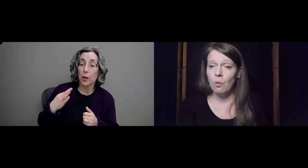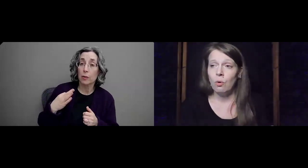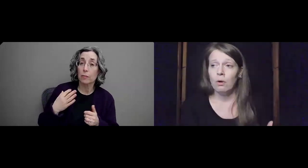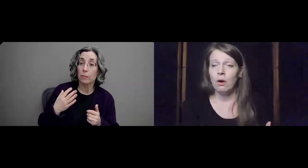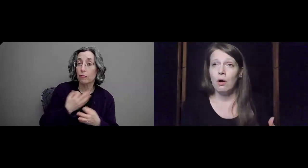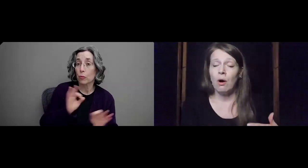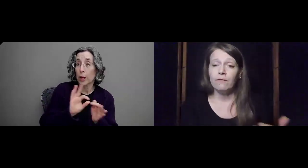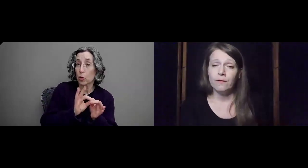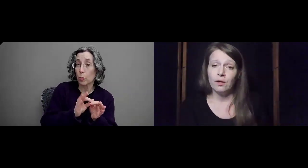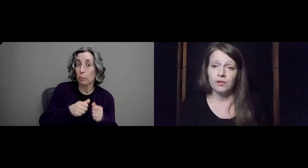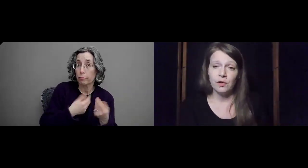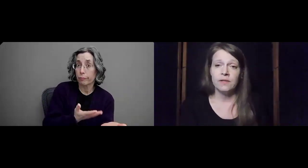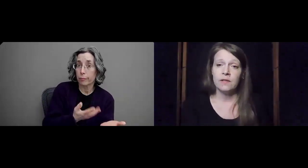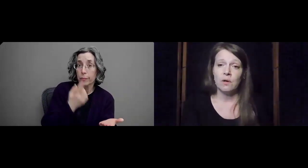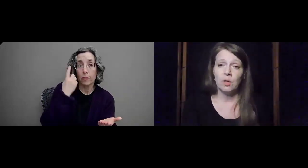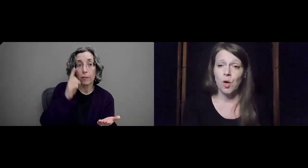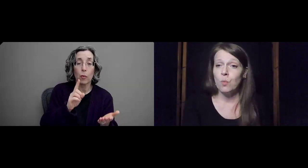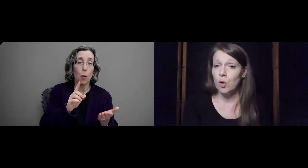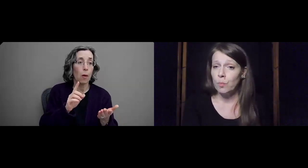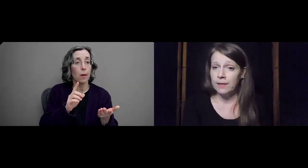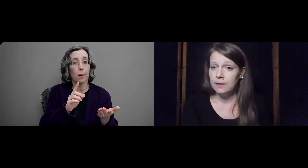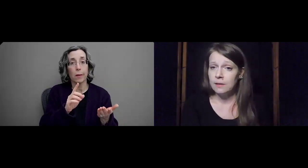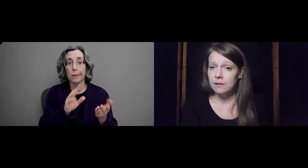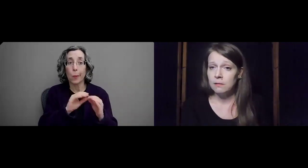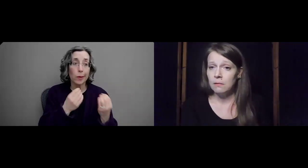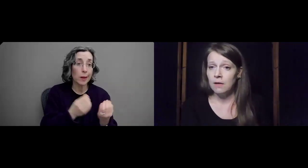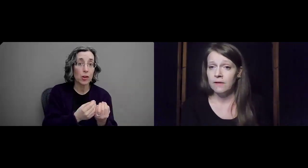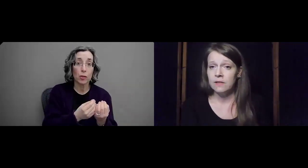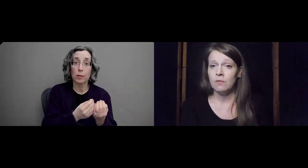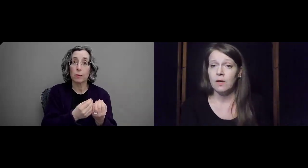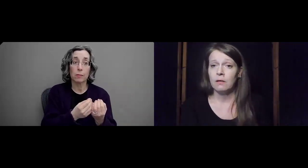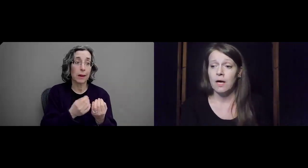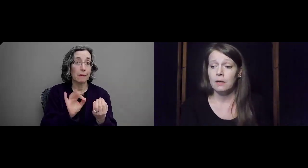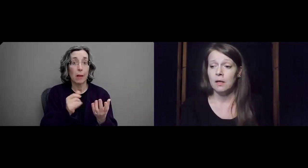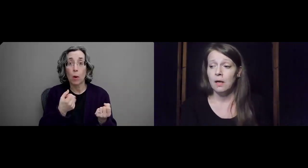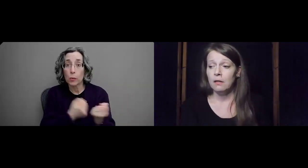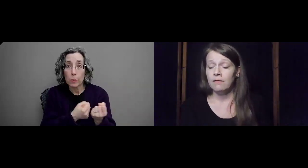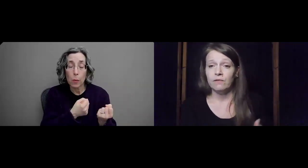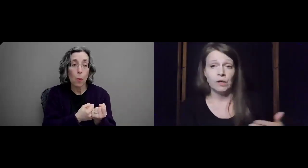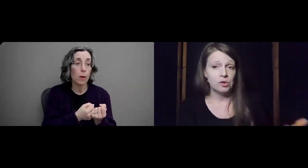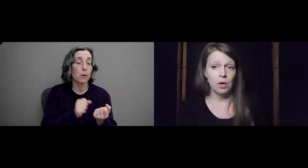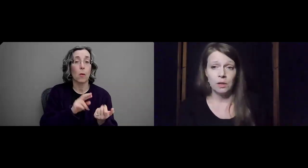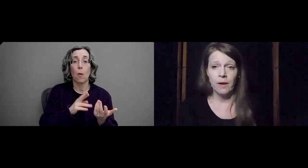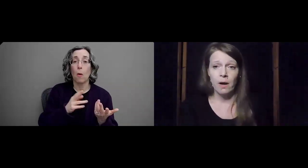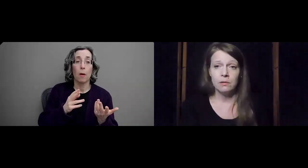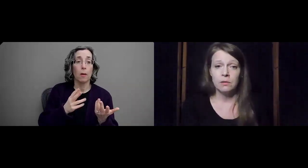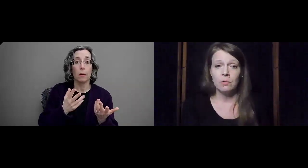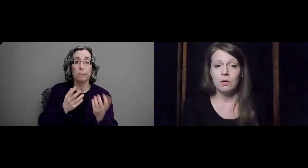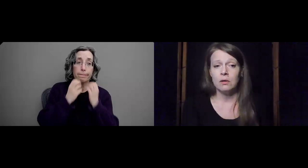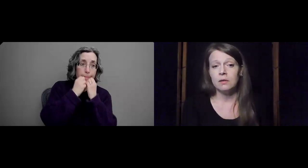some interpreters do volunteer for causes that are important to them or offer their services on a pro bono basis if it's